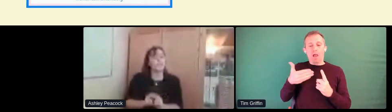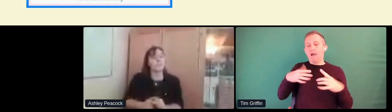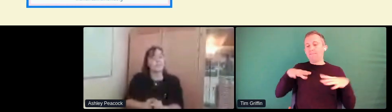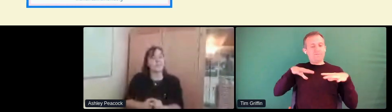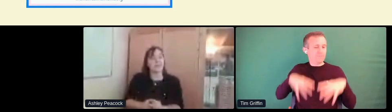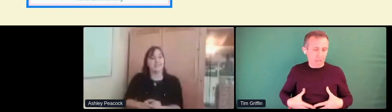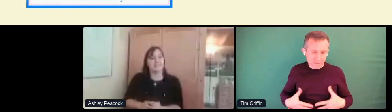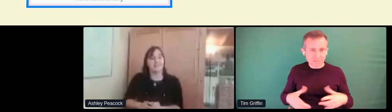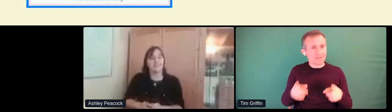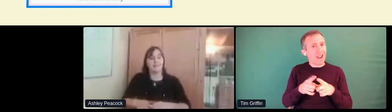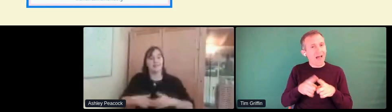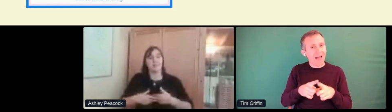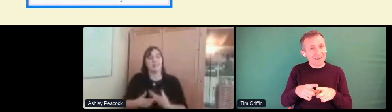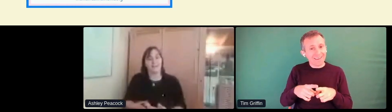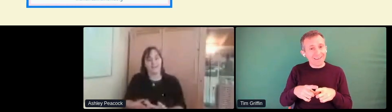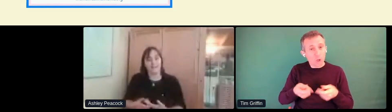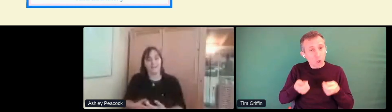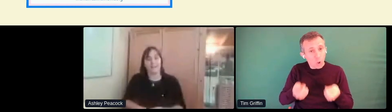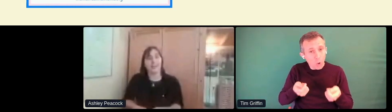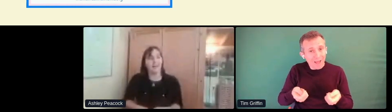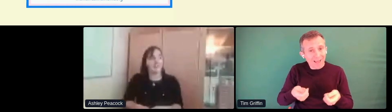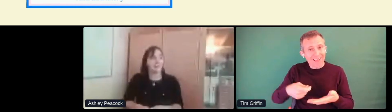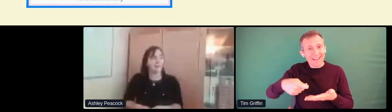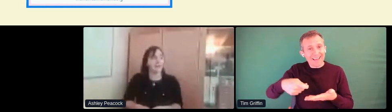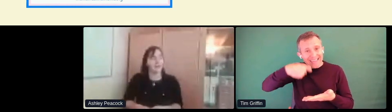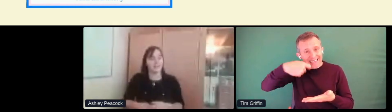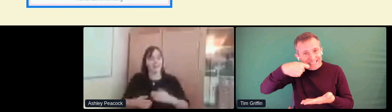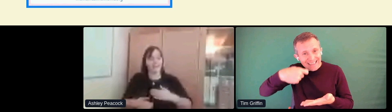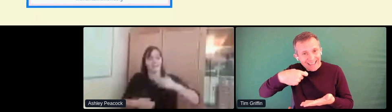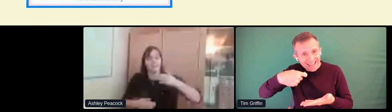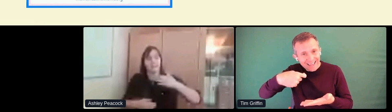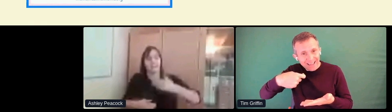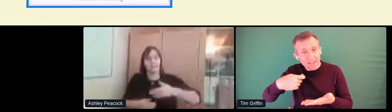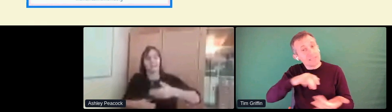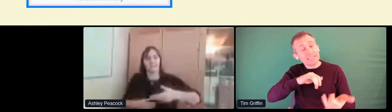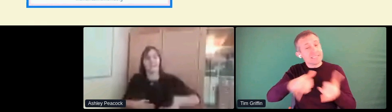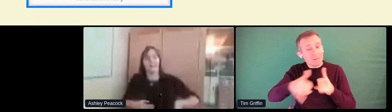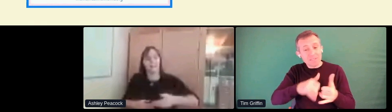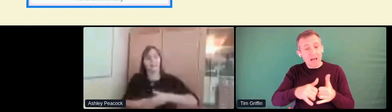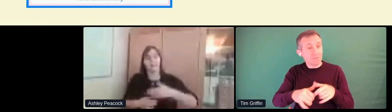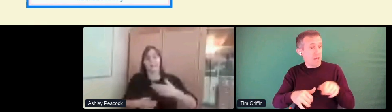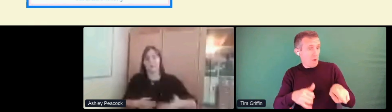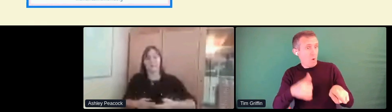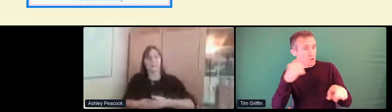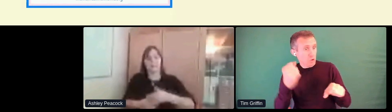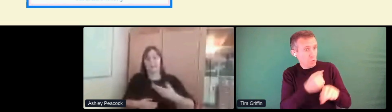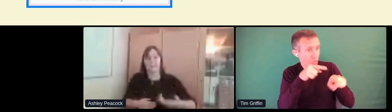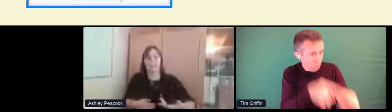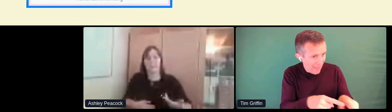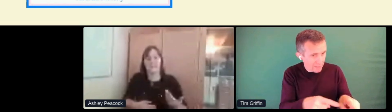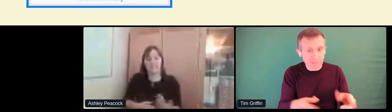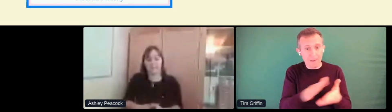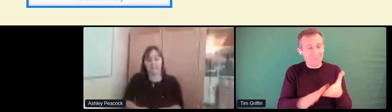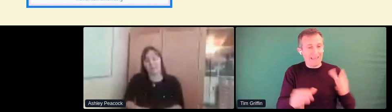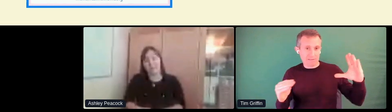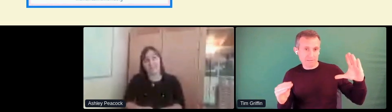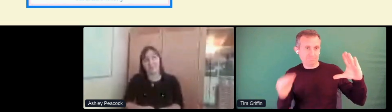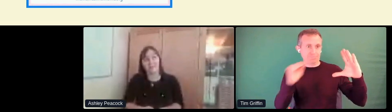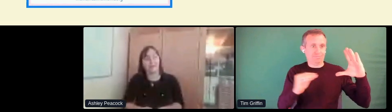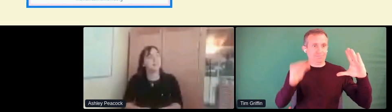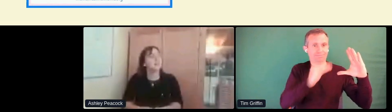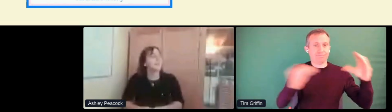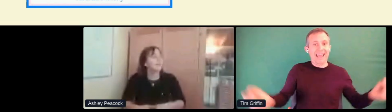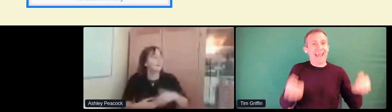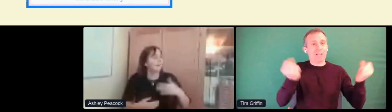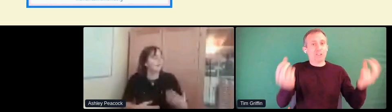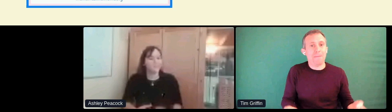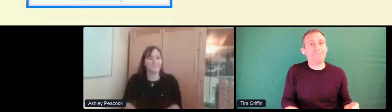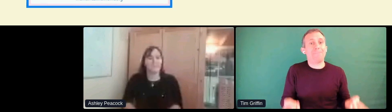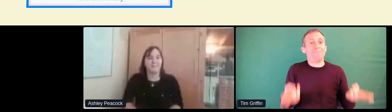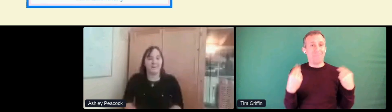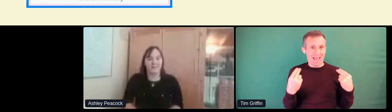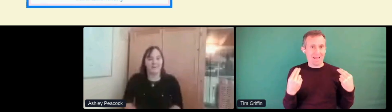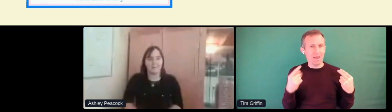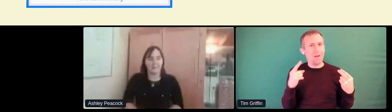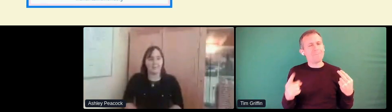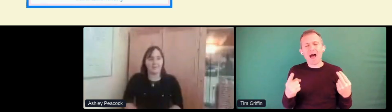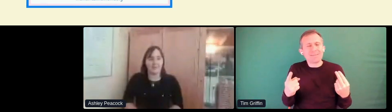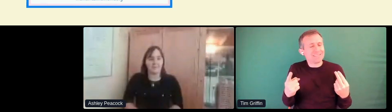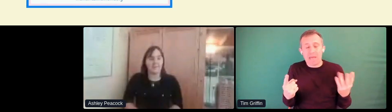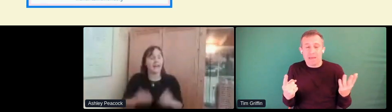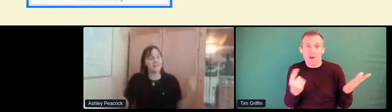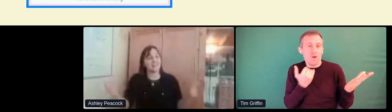even the activities that should replenish I don't have the energy to set up or do. It's